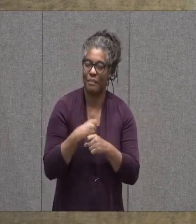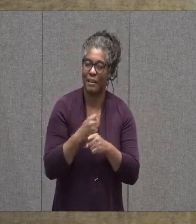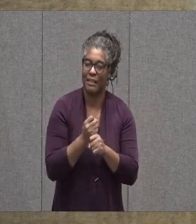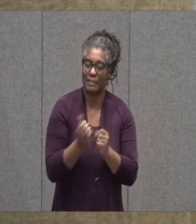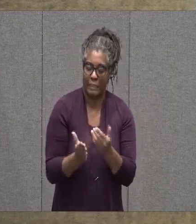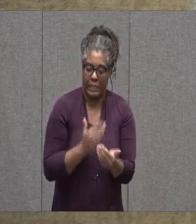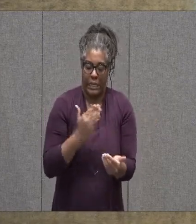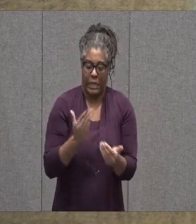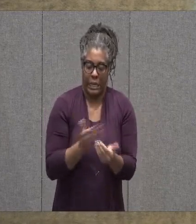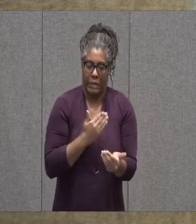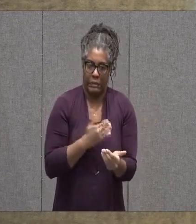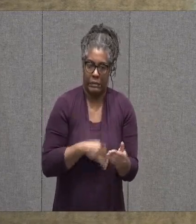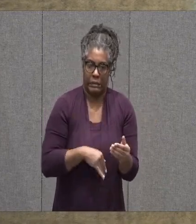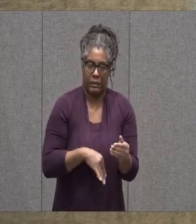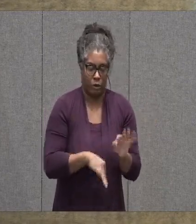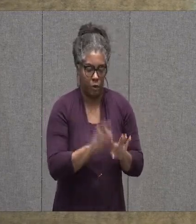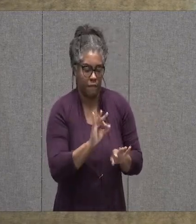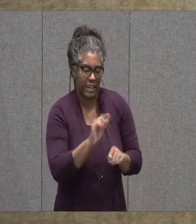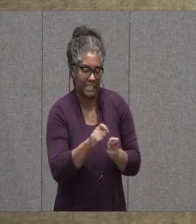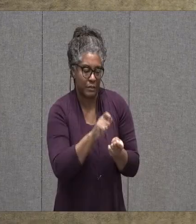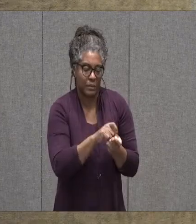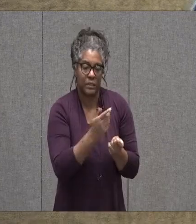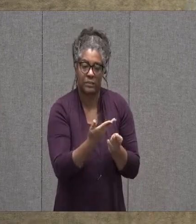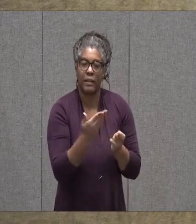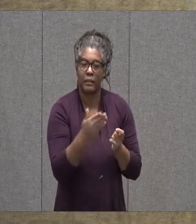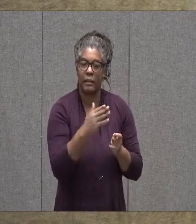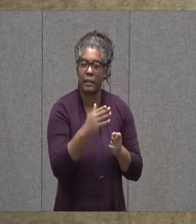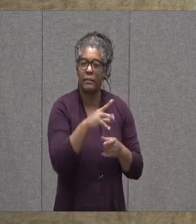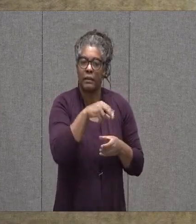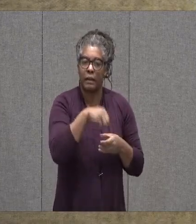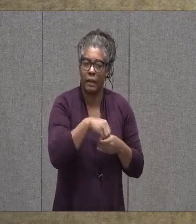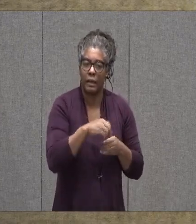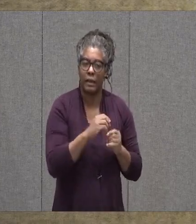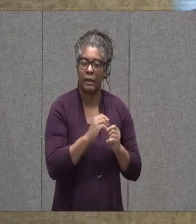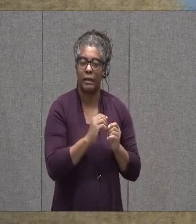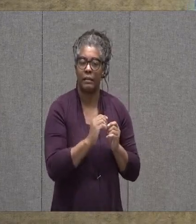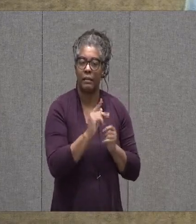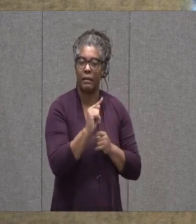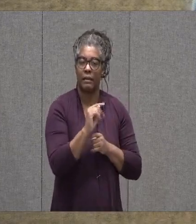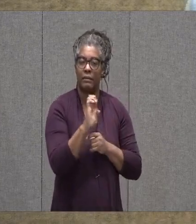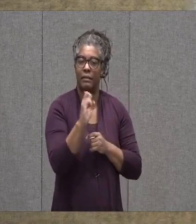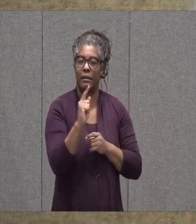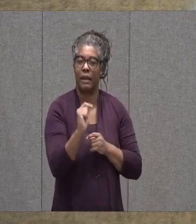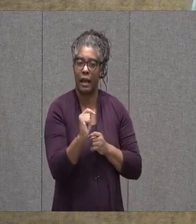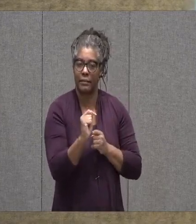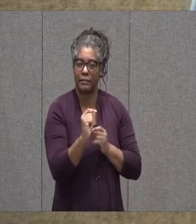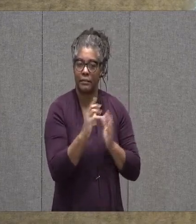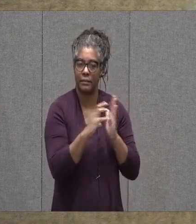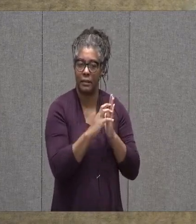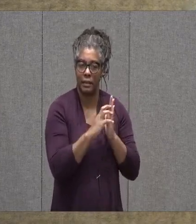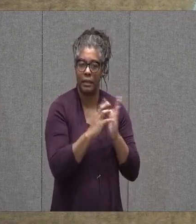informational text because sometimes we don't need to read the whole book to find the information on the topic